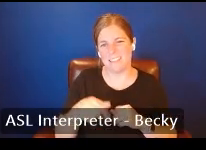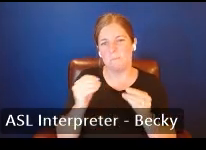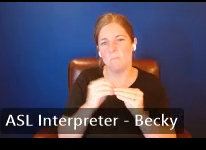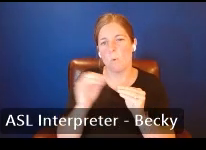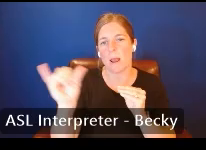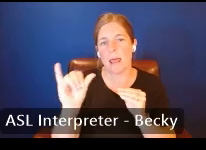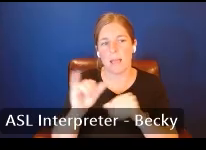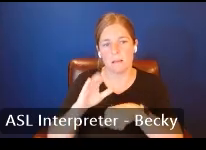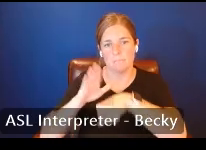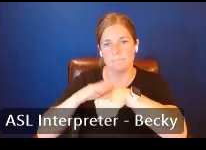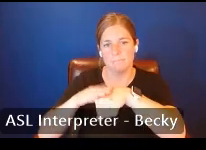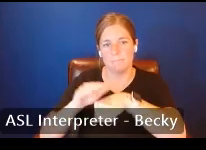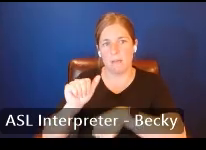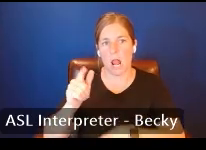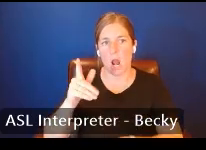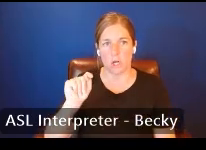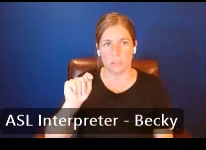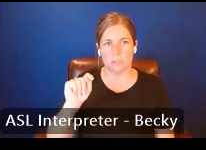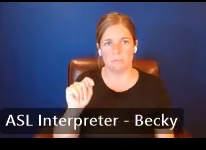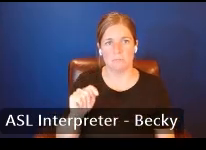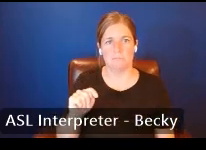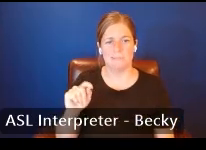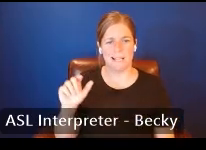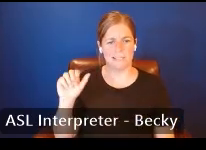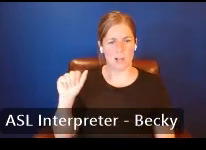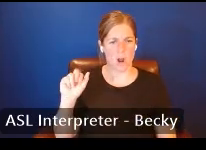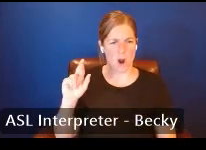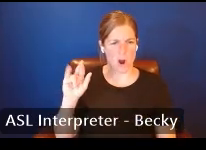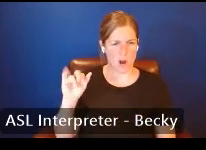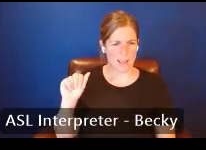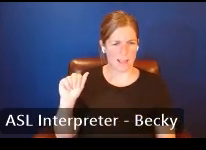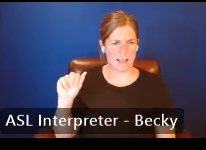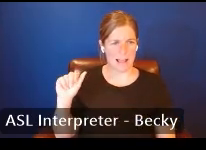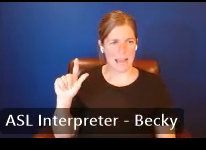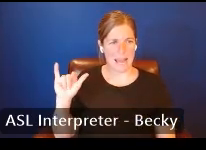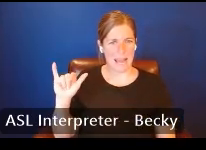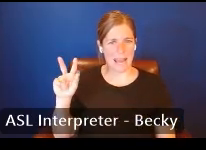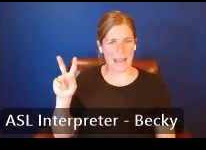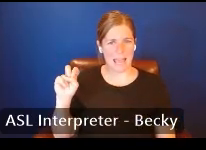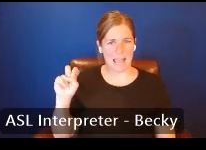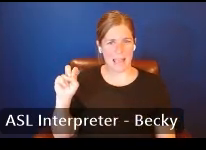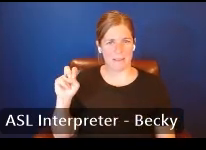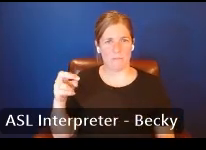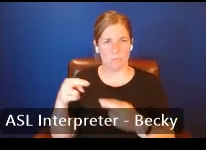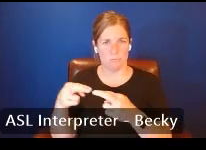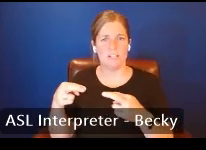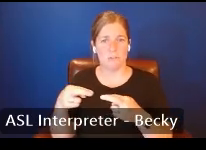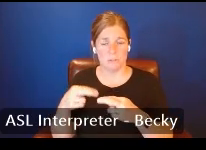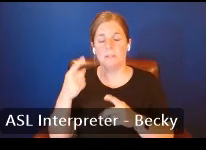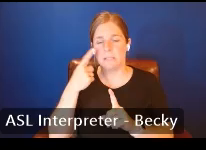So it's an Aria live region. It'll announce itself as it changes.